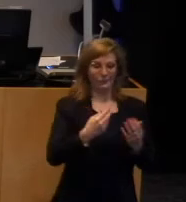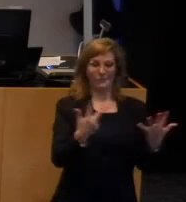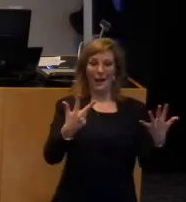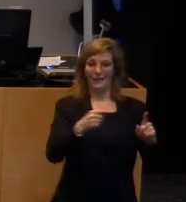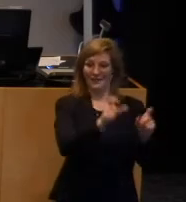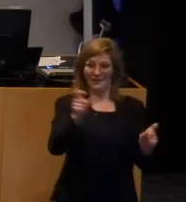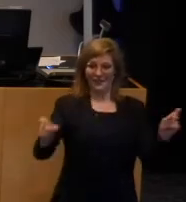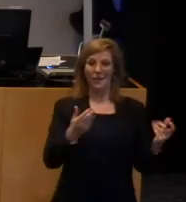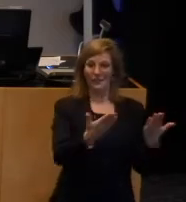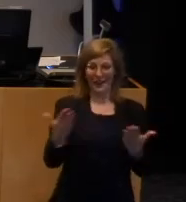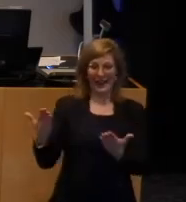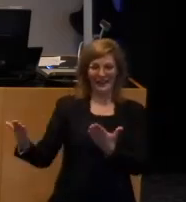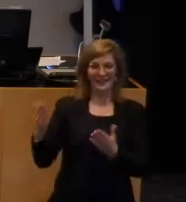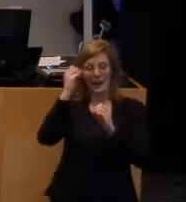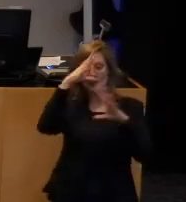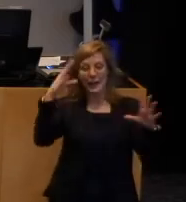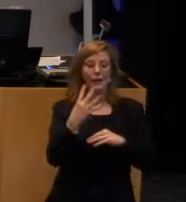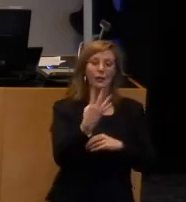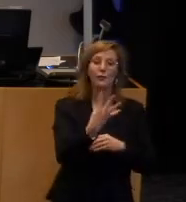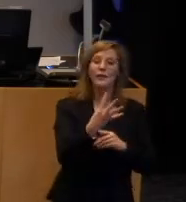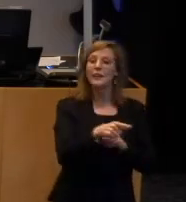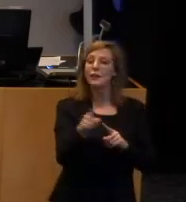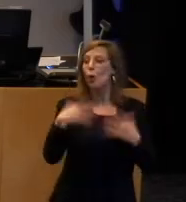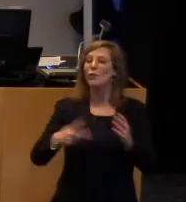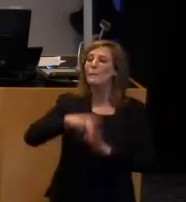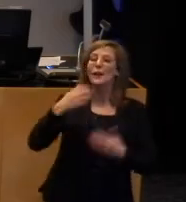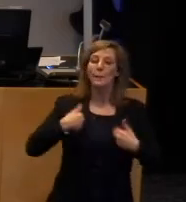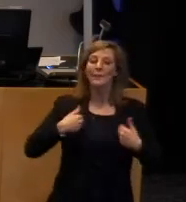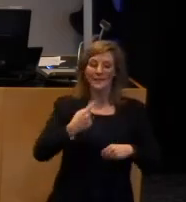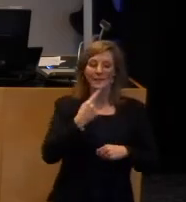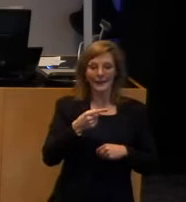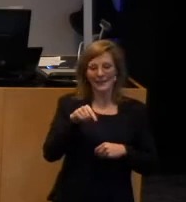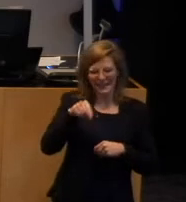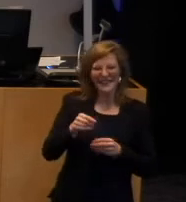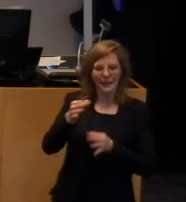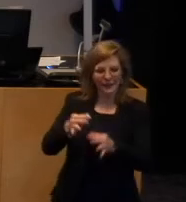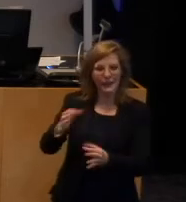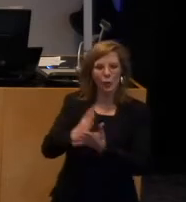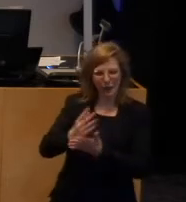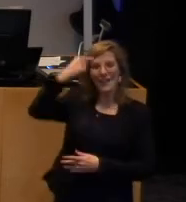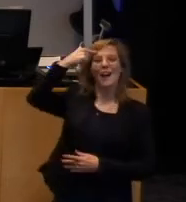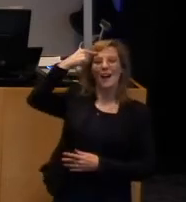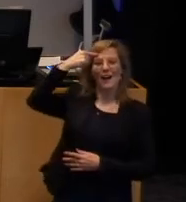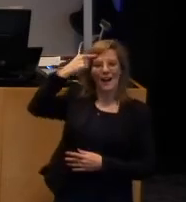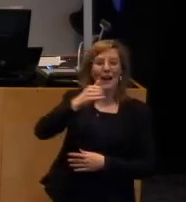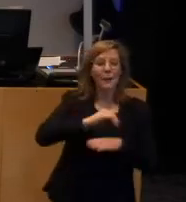And if four or more of the interpreters mentioned a particular strategy, that one was taken for further analysis.